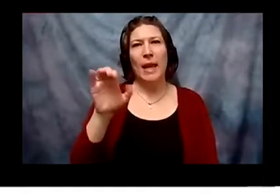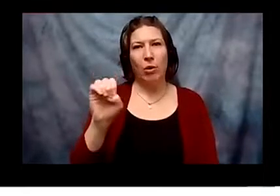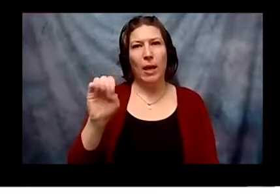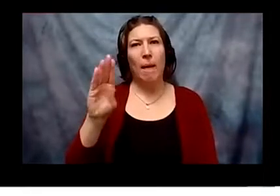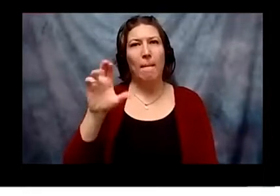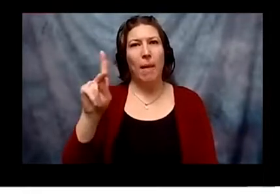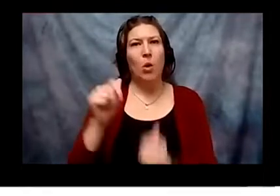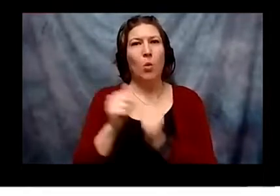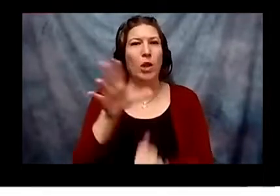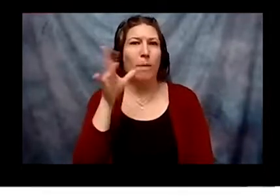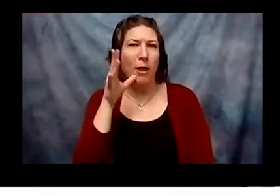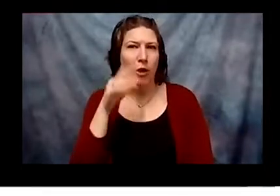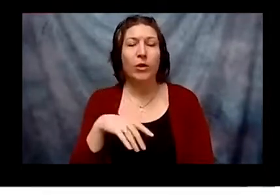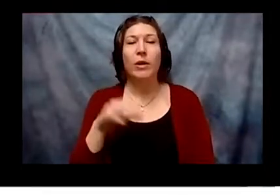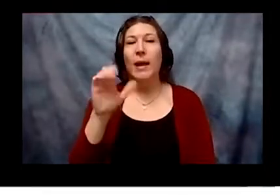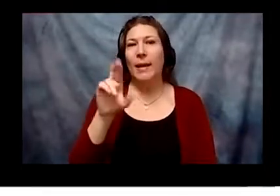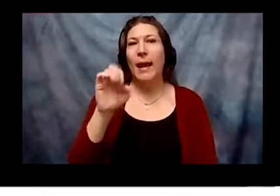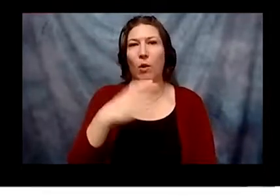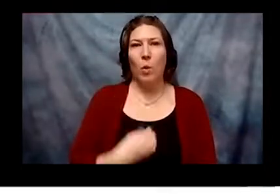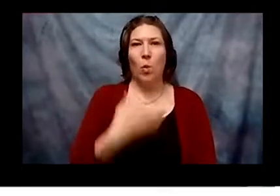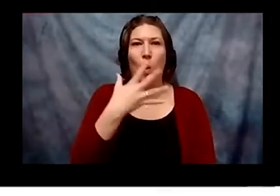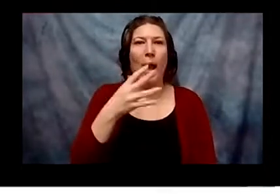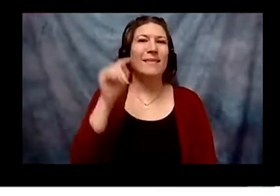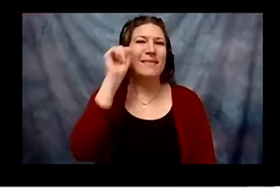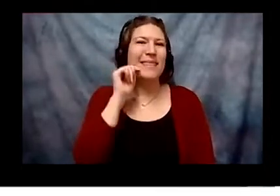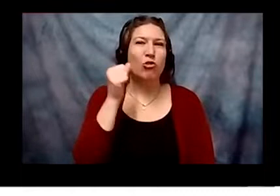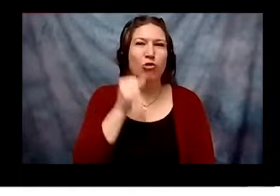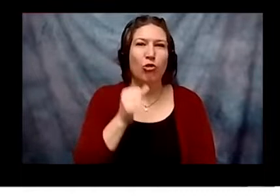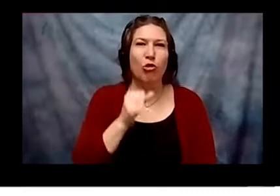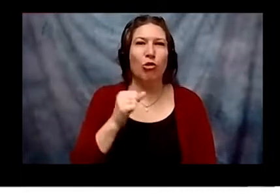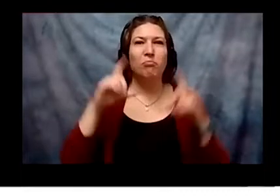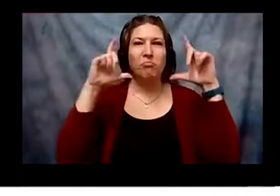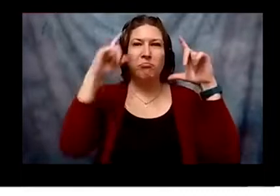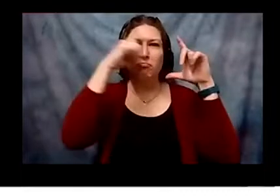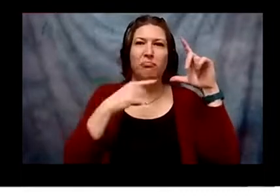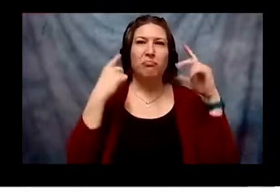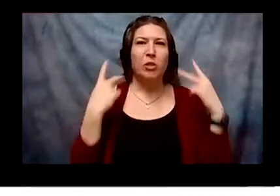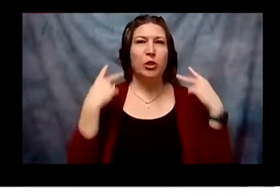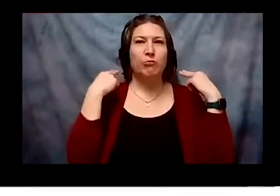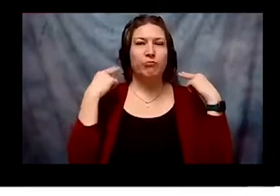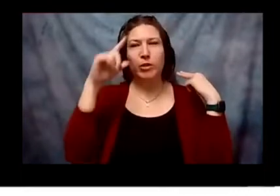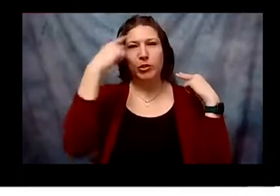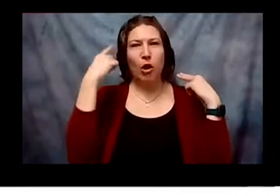Carrie is a white teenage girl with a round face and short dark haired bob. Her mother is